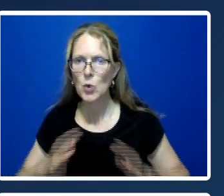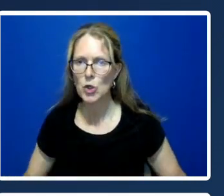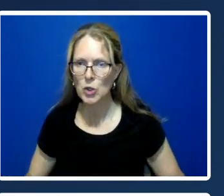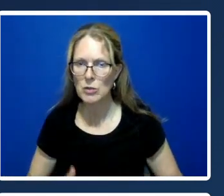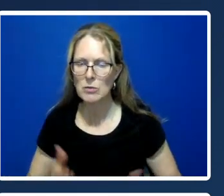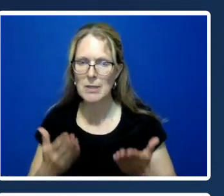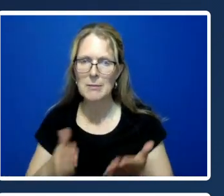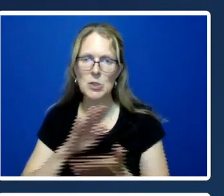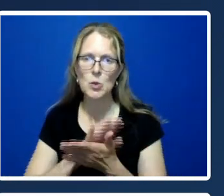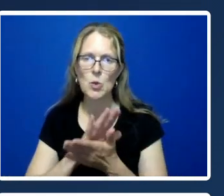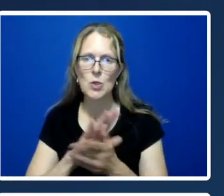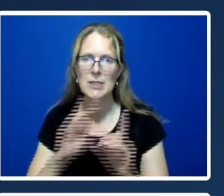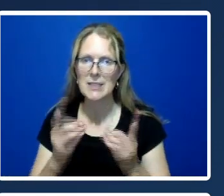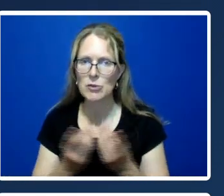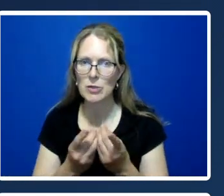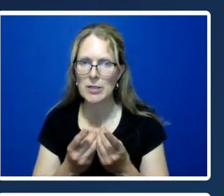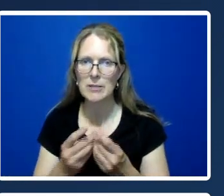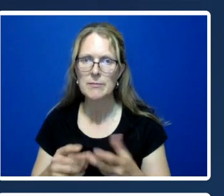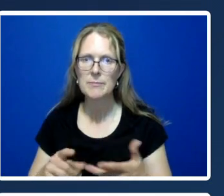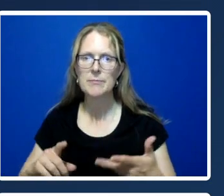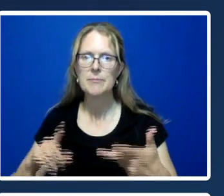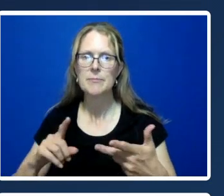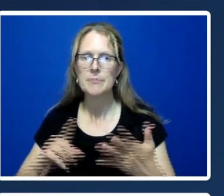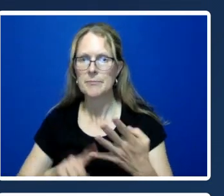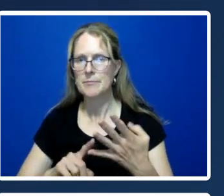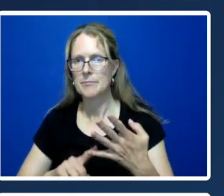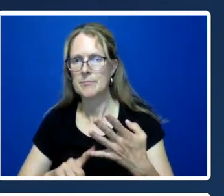And then identify a place to share this work. At the end, where do you share this fantastic